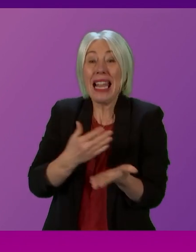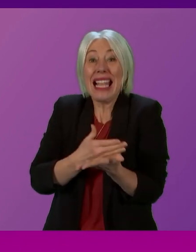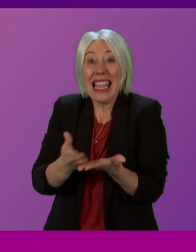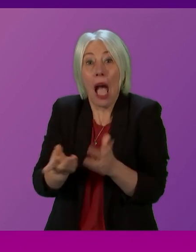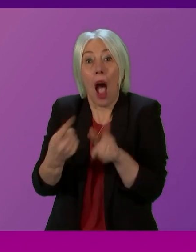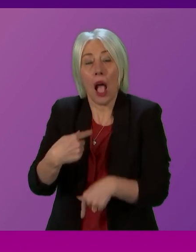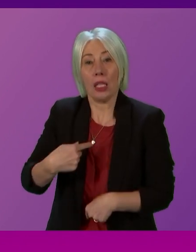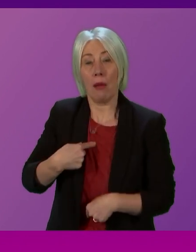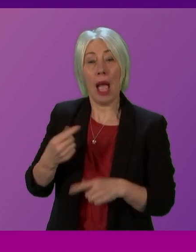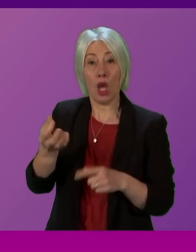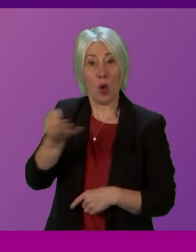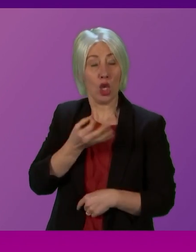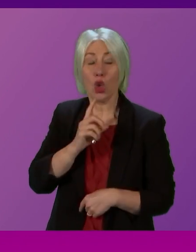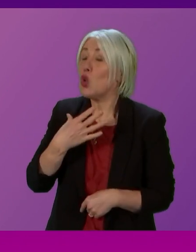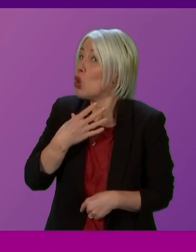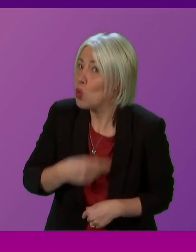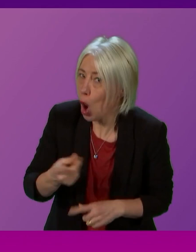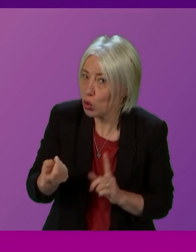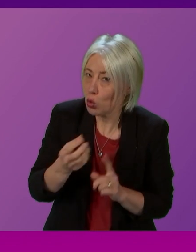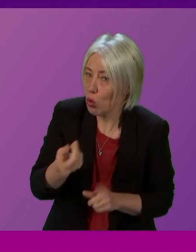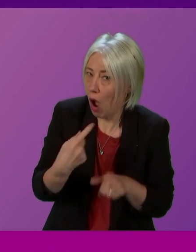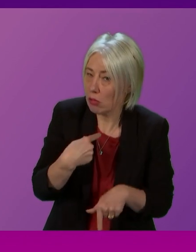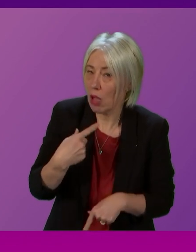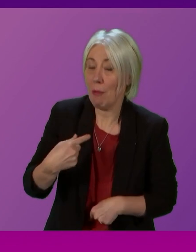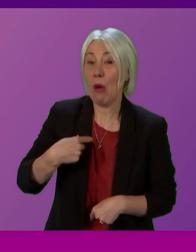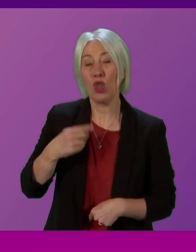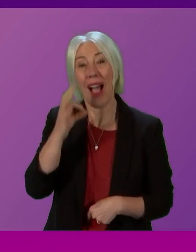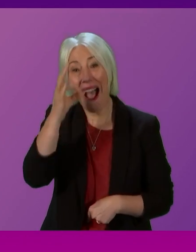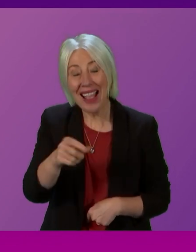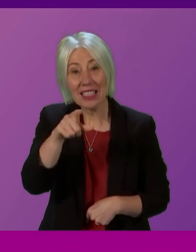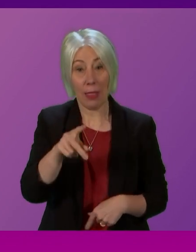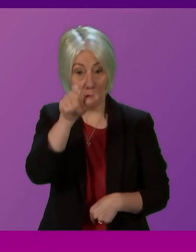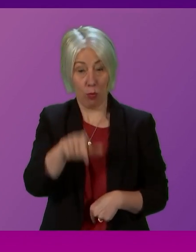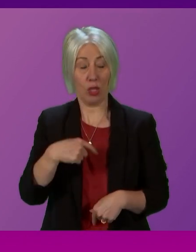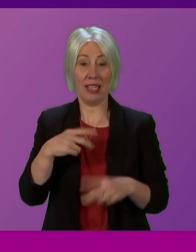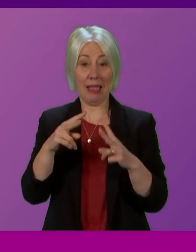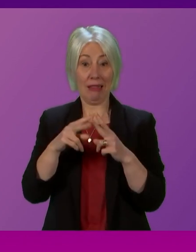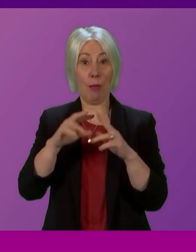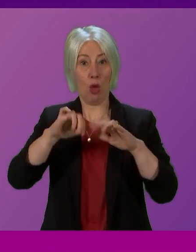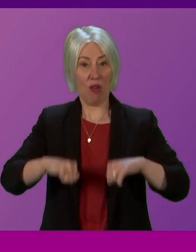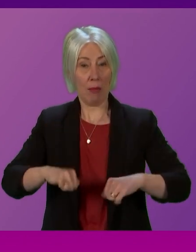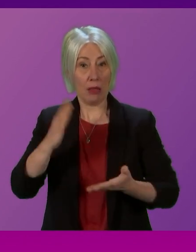wants to answer, but the one that I want to ask her: is that double rapist a woman?